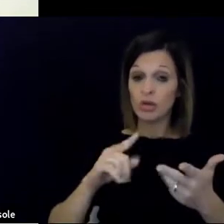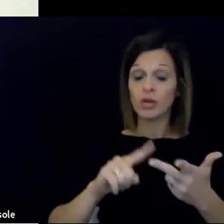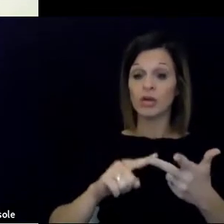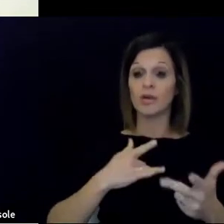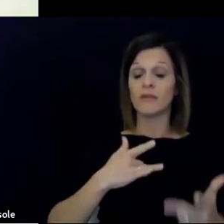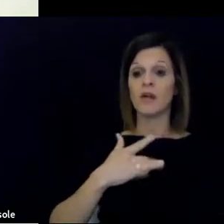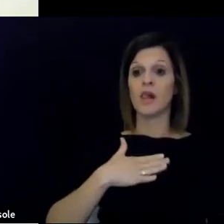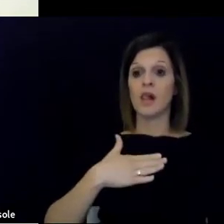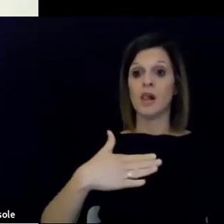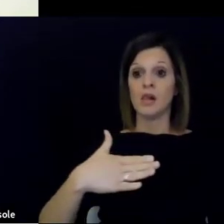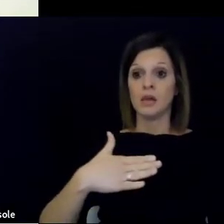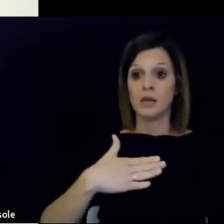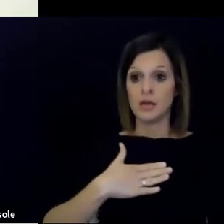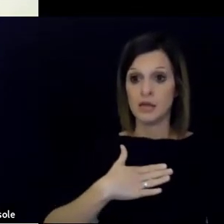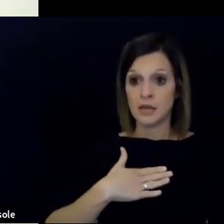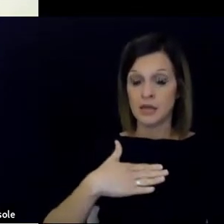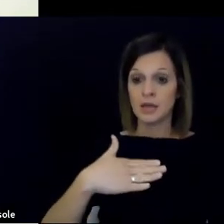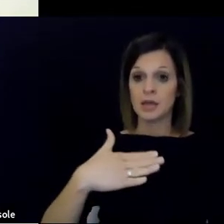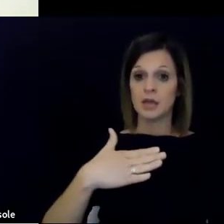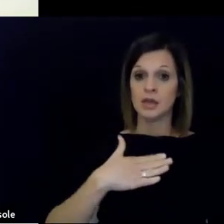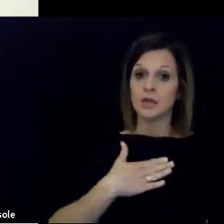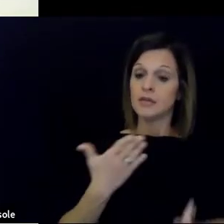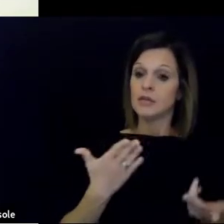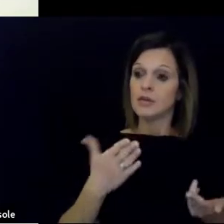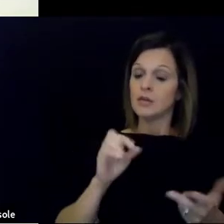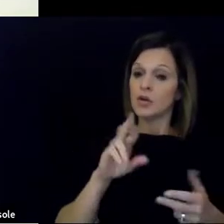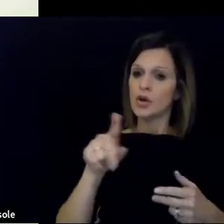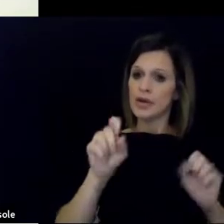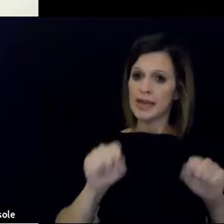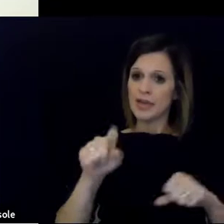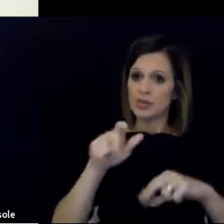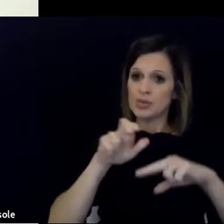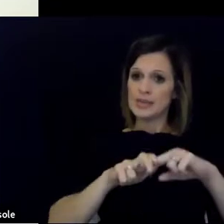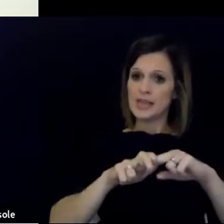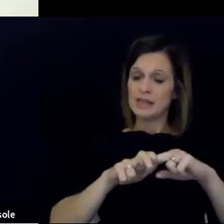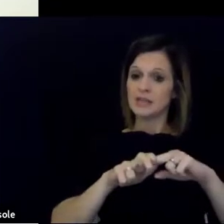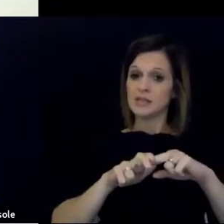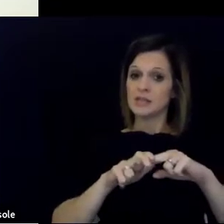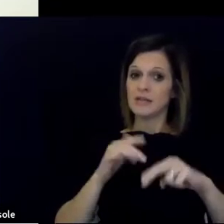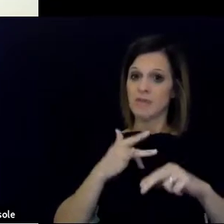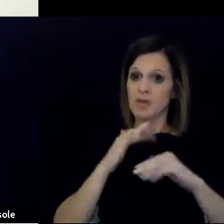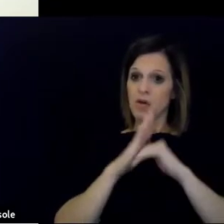You know, are you able to sit in a comfortable position without being in any kind of pain?